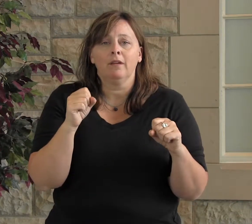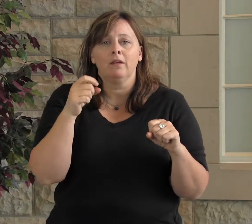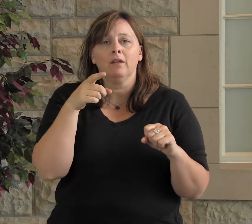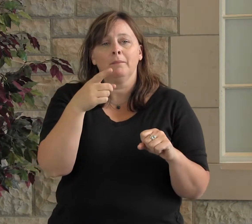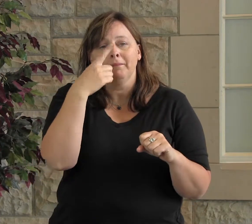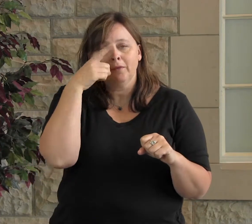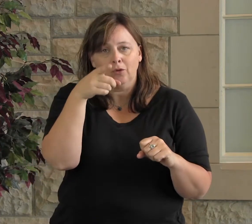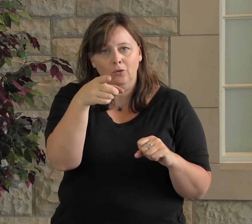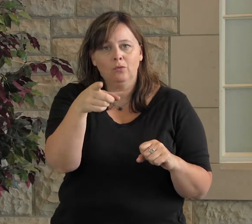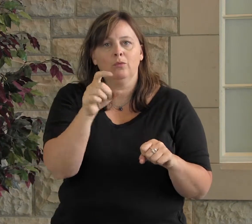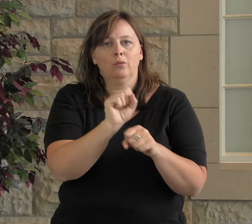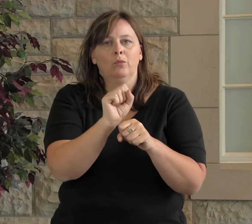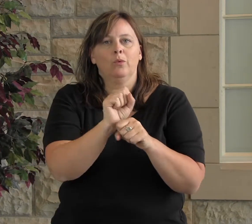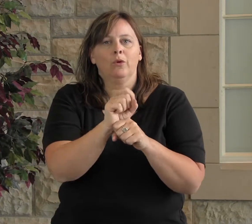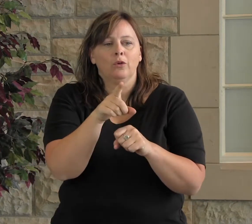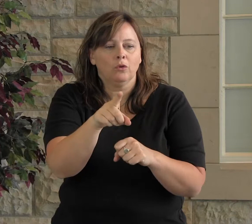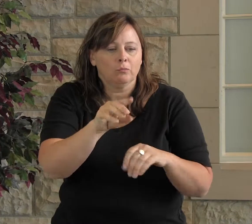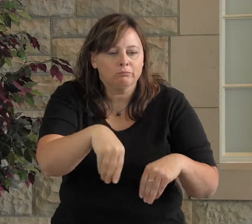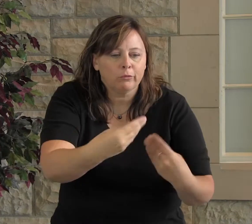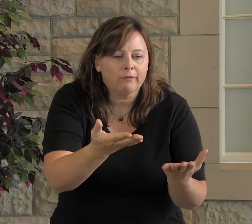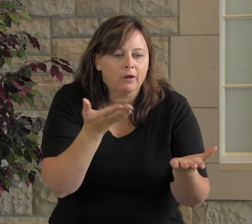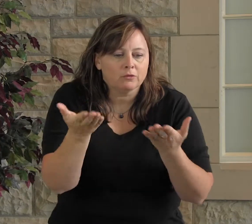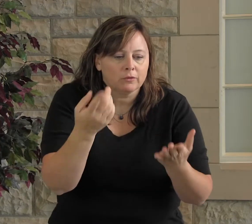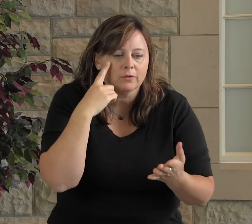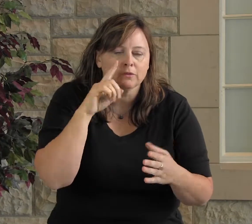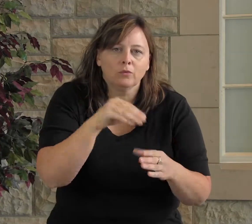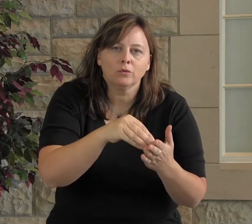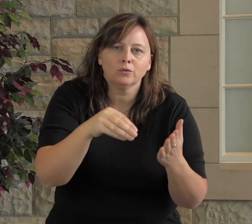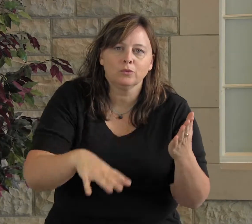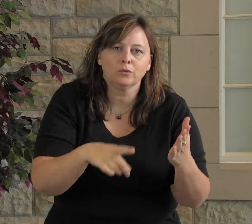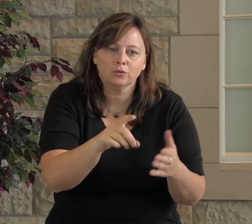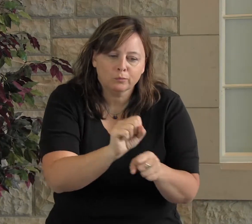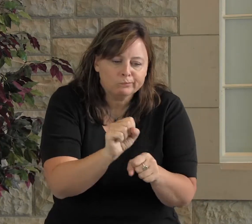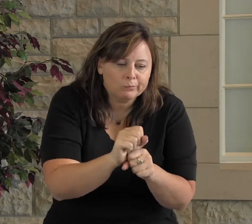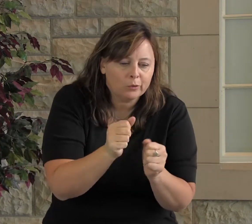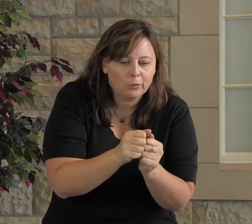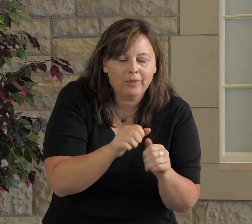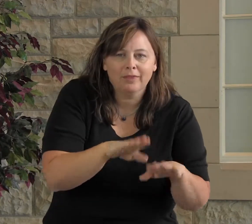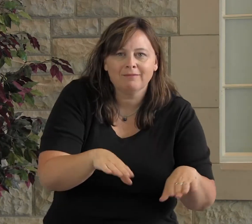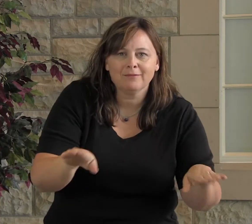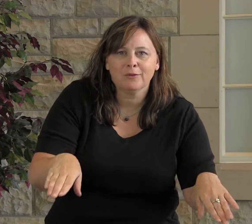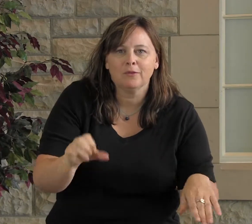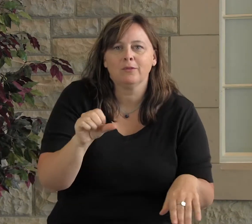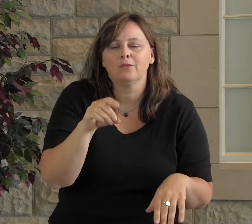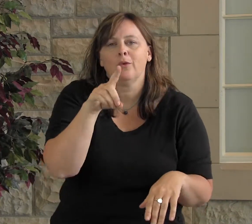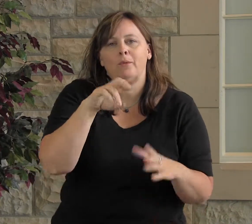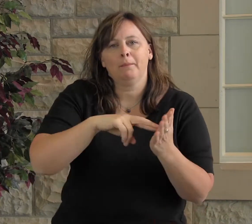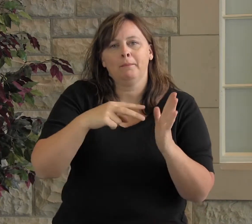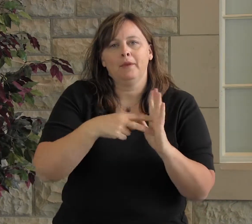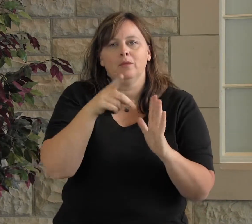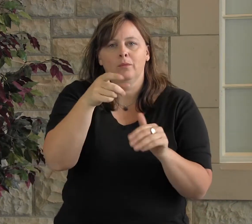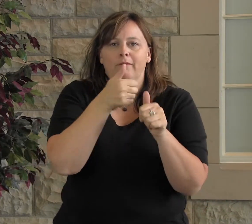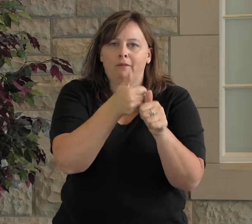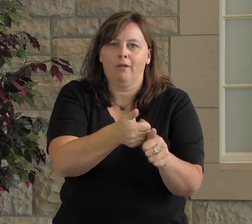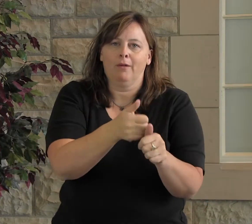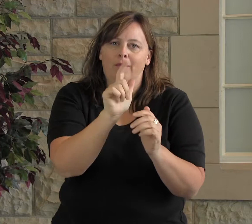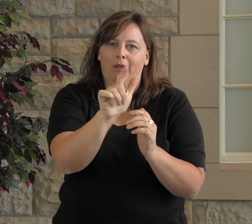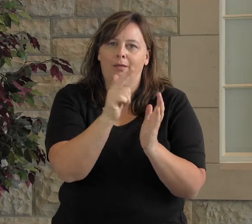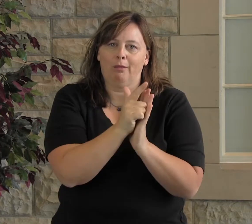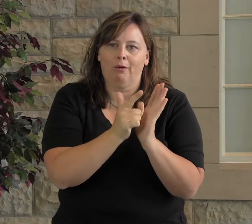they're safe. Because you work with children and you provide a service to them,